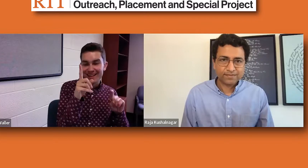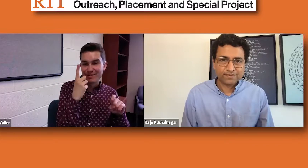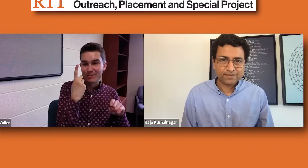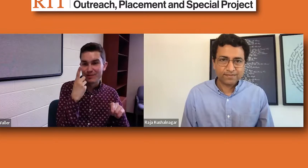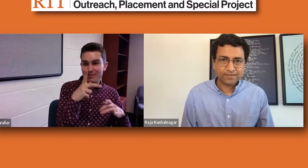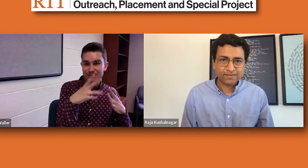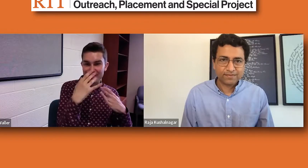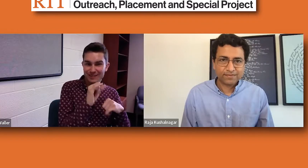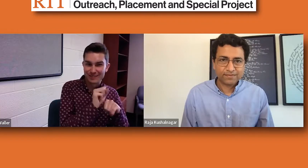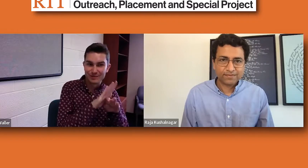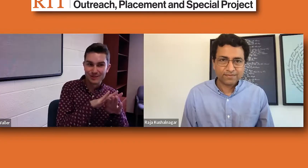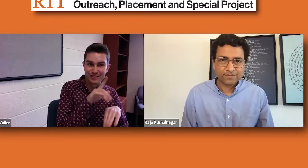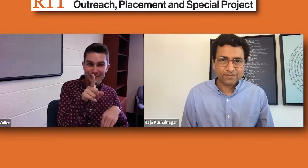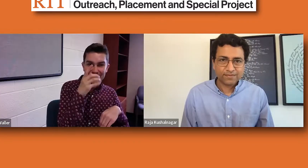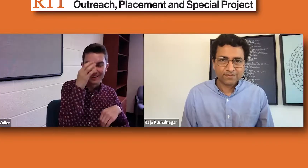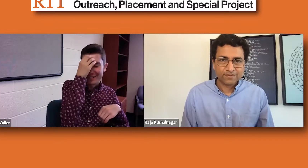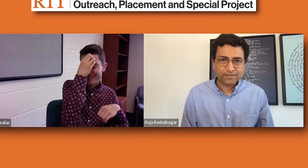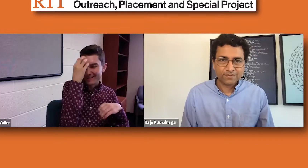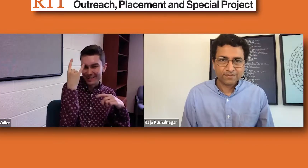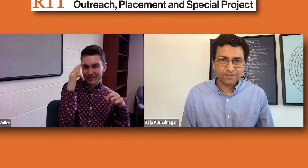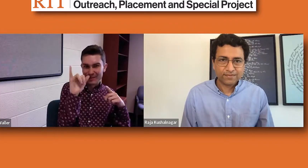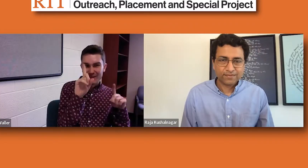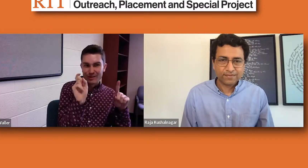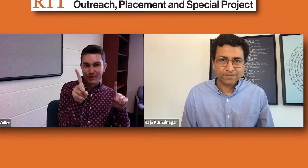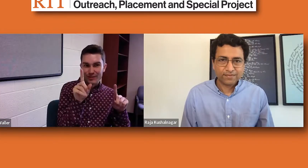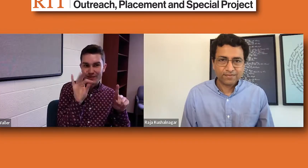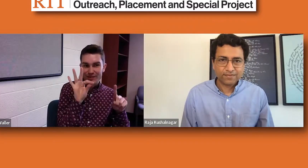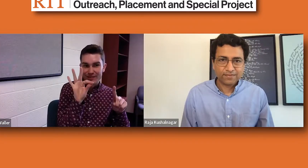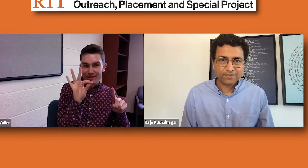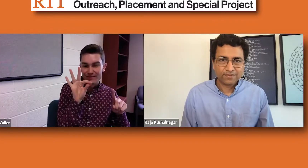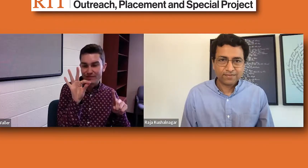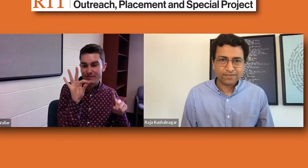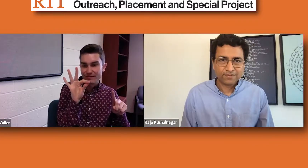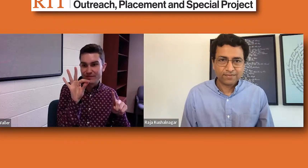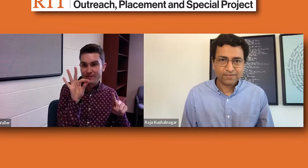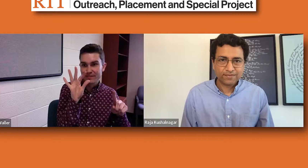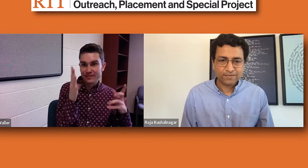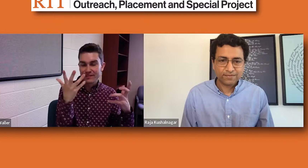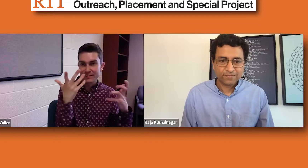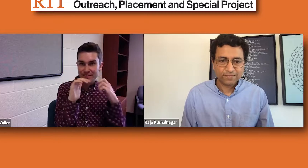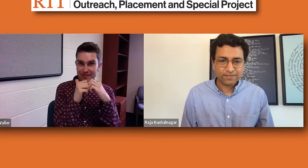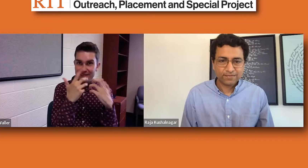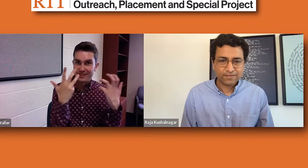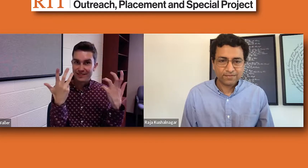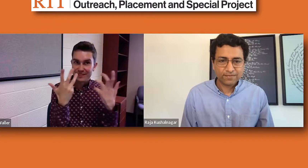And I think that's related to a project that you're working on.